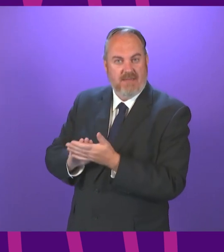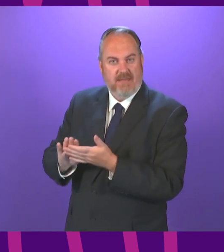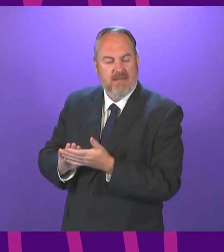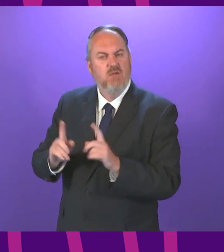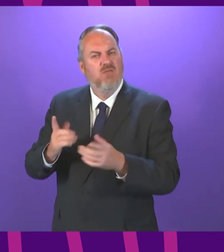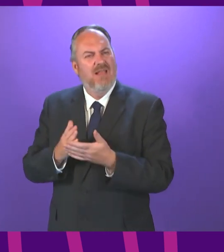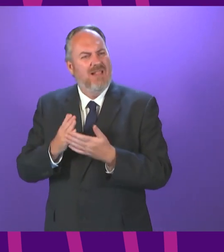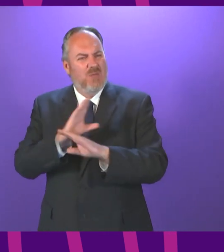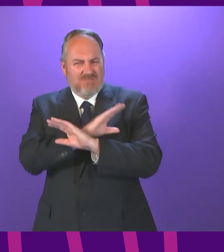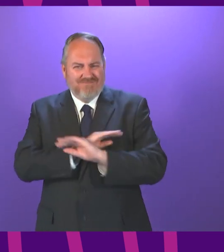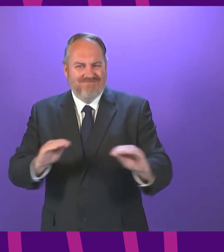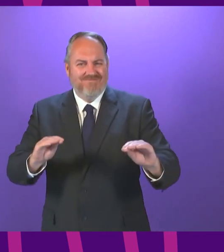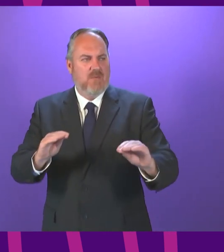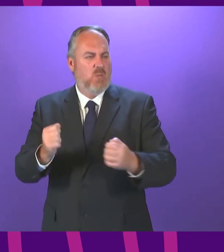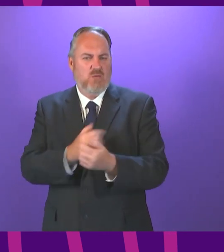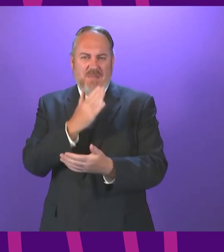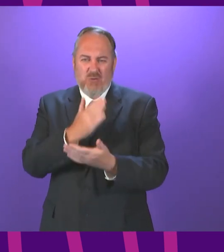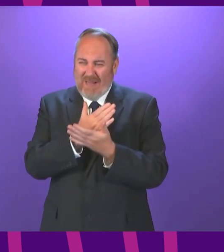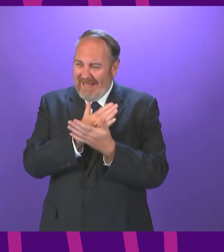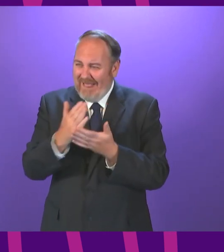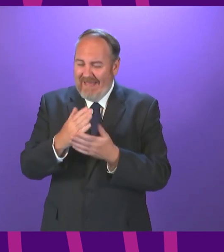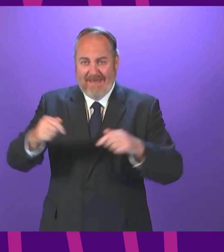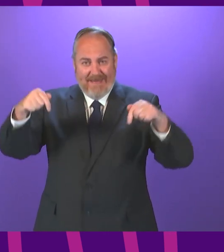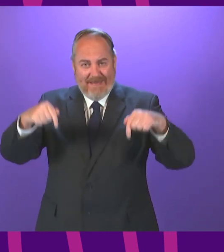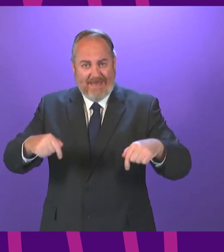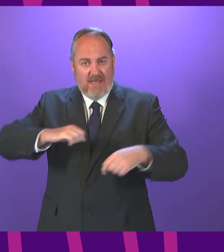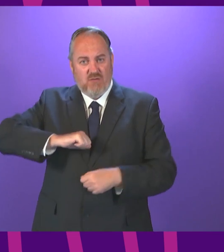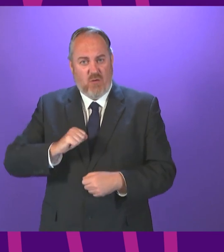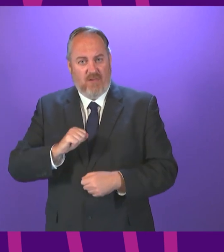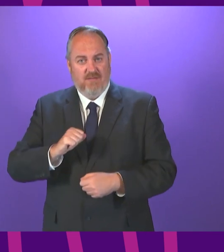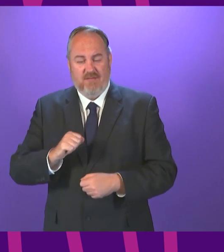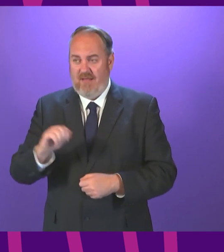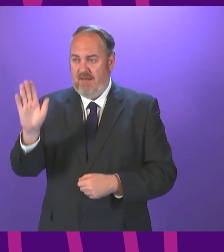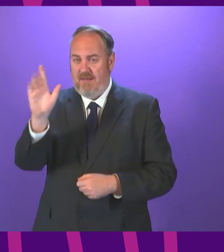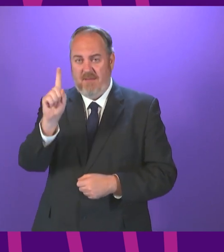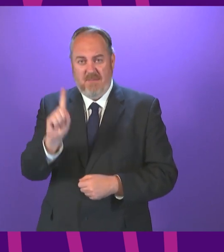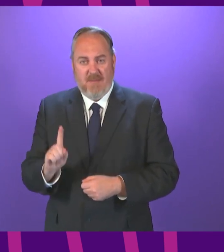for the benefit of my constituents in Cowdenbeath and for people across Scotland,